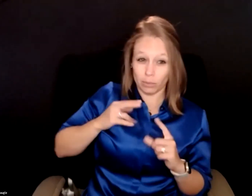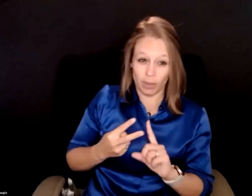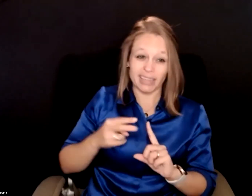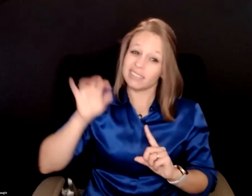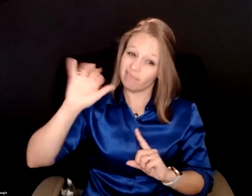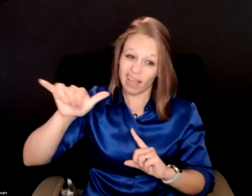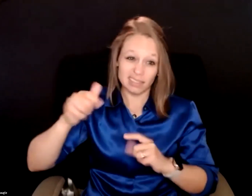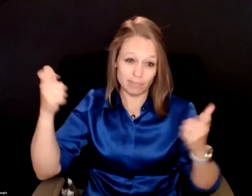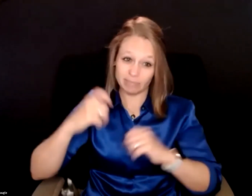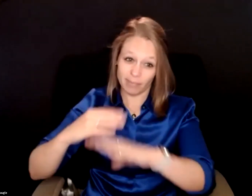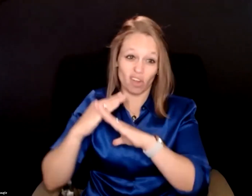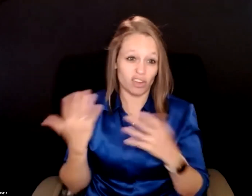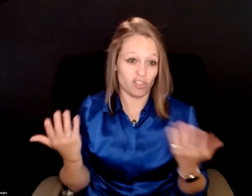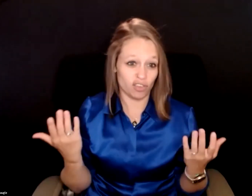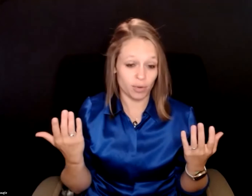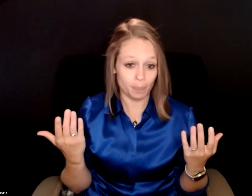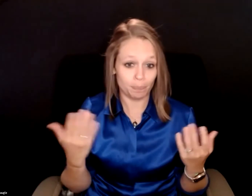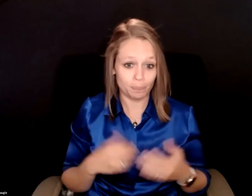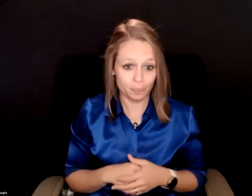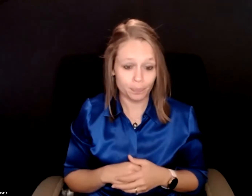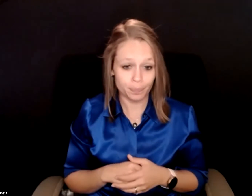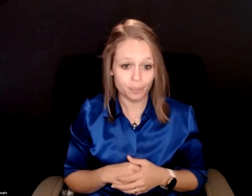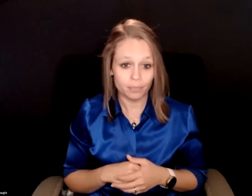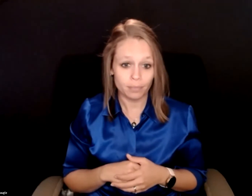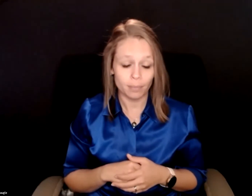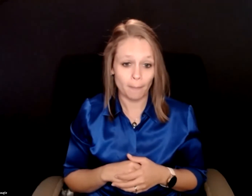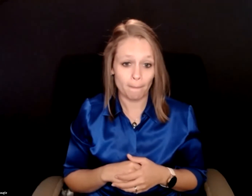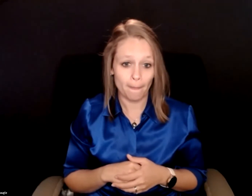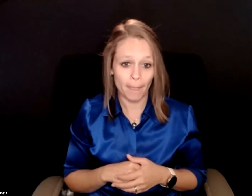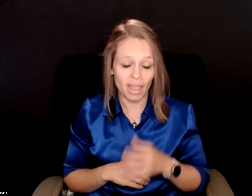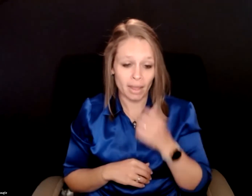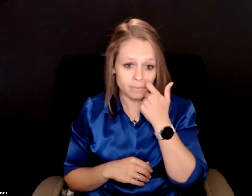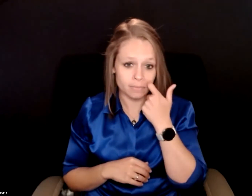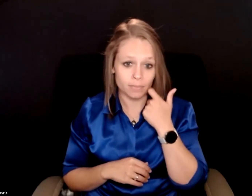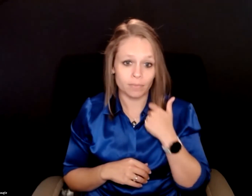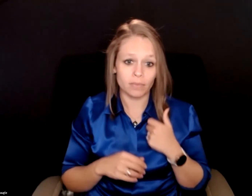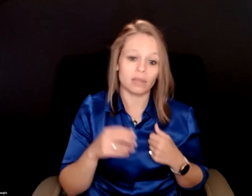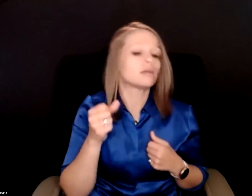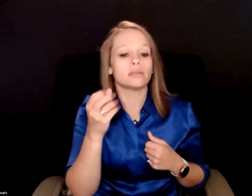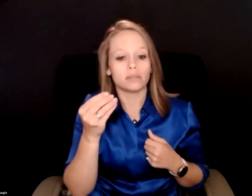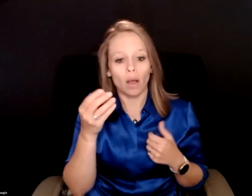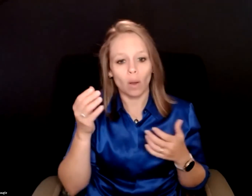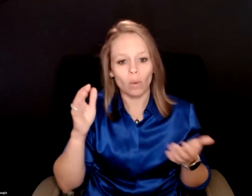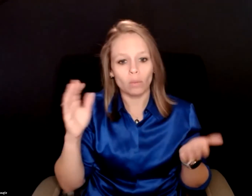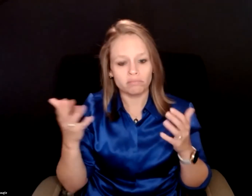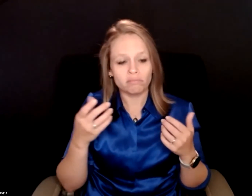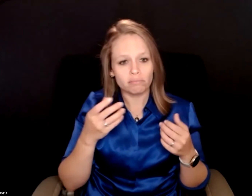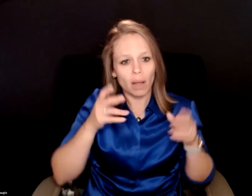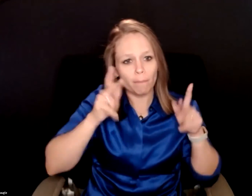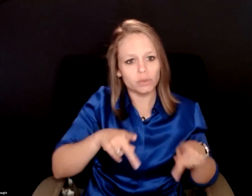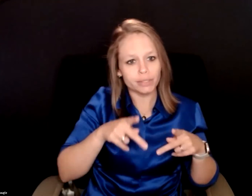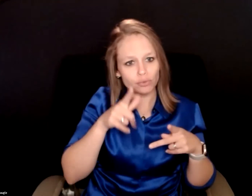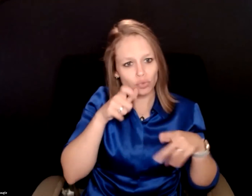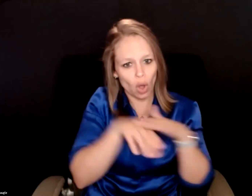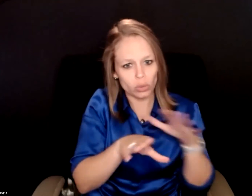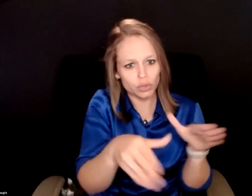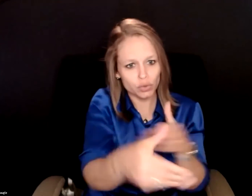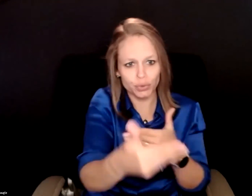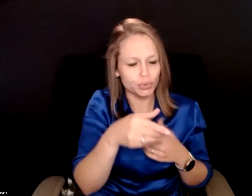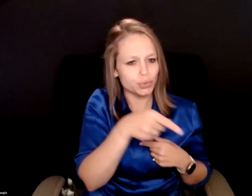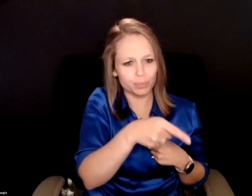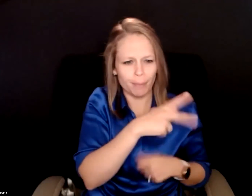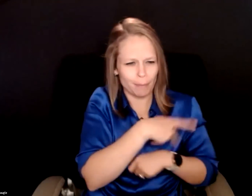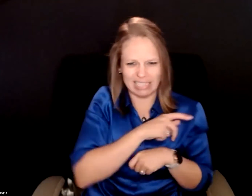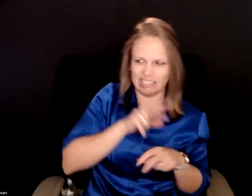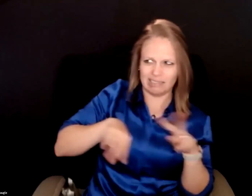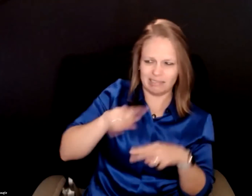It's the difference between someone going in and not getting the whole story and me going in and getting most of the story when we are all working together. So.